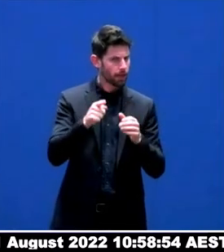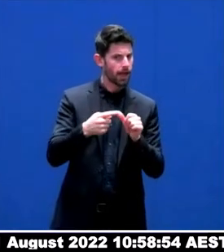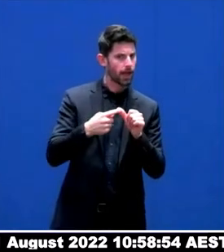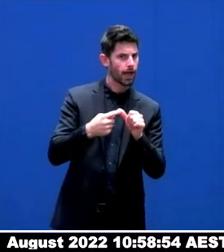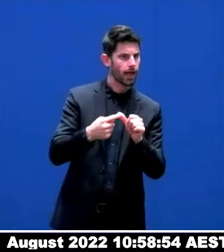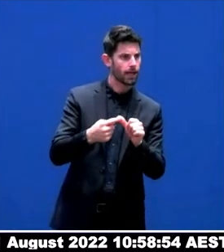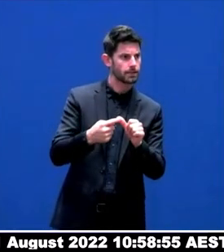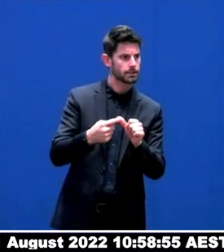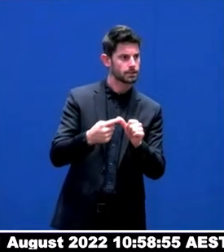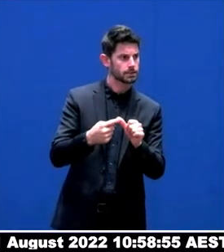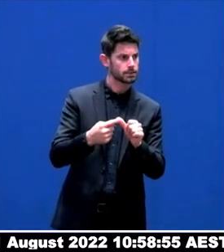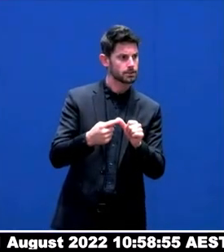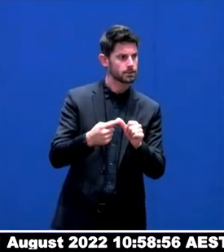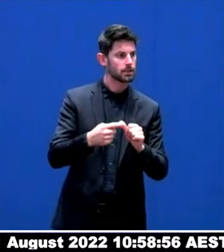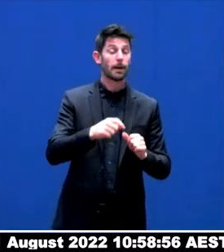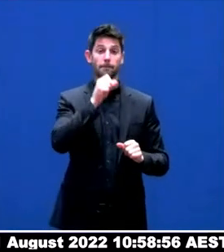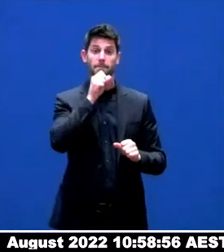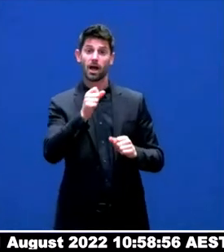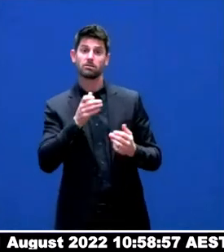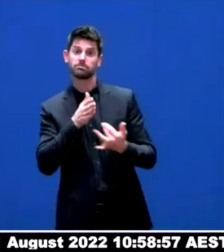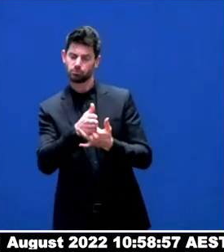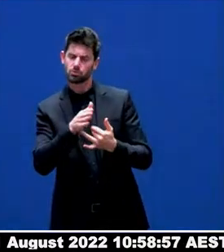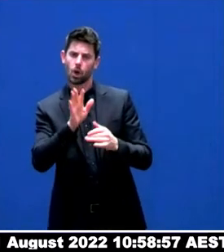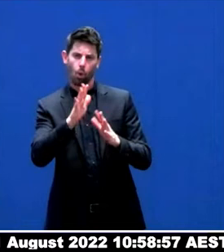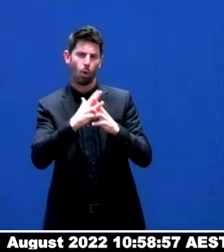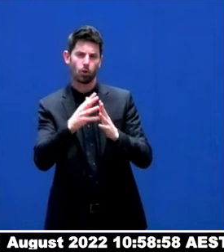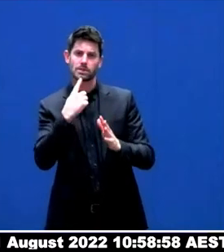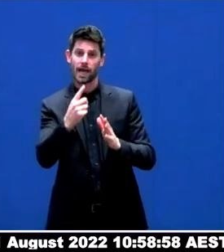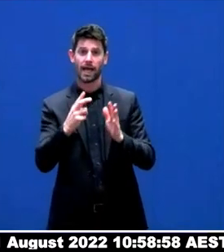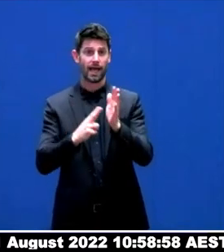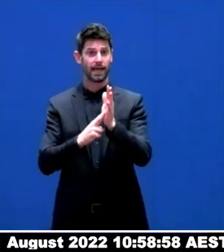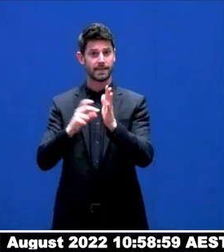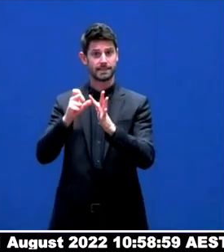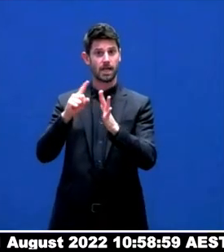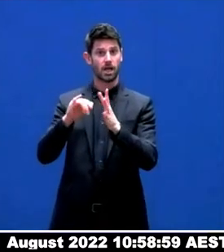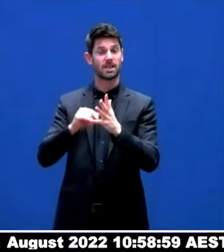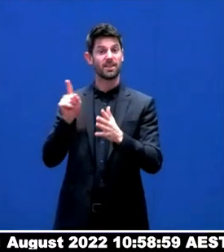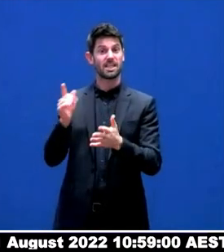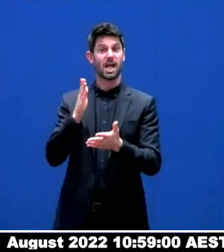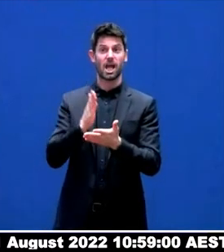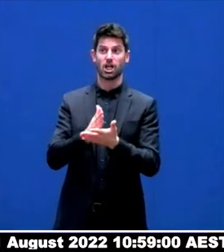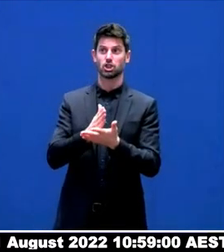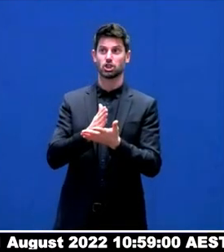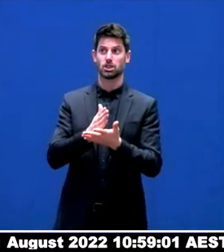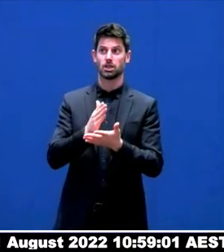Counsel, if I could be helpful, it's worth remembering, of course, that the NDIS is a collective scheme involving the Commonwealth and the States, so